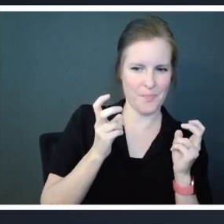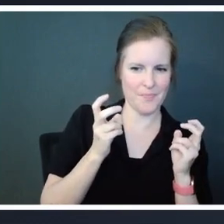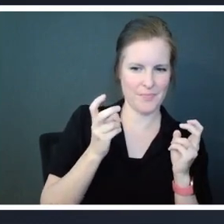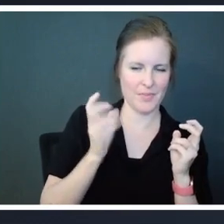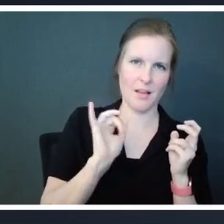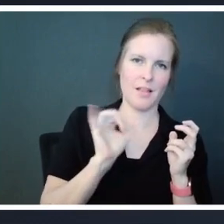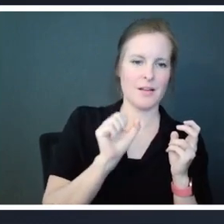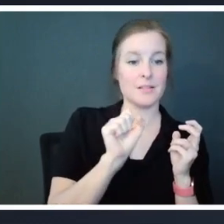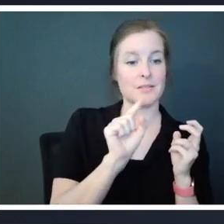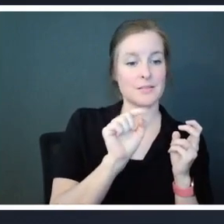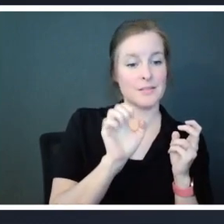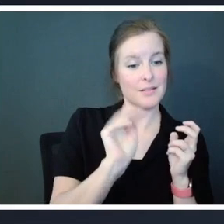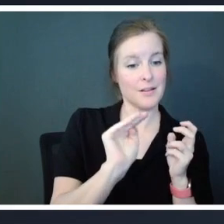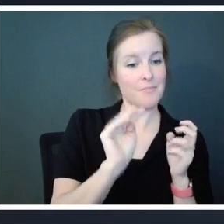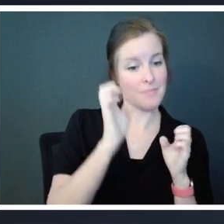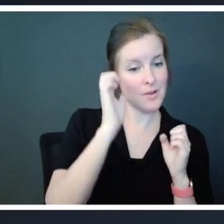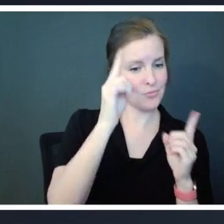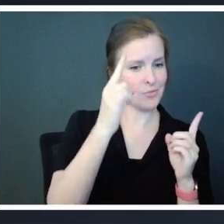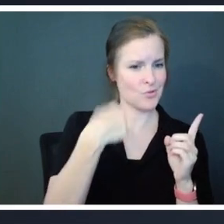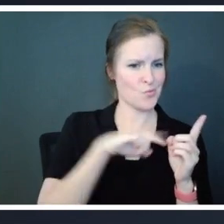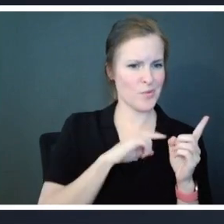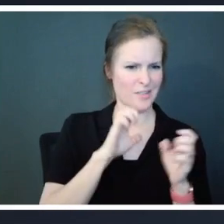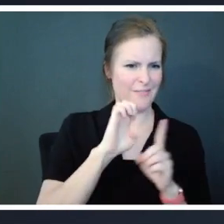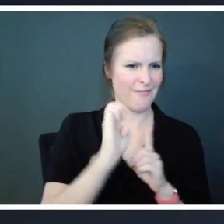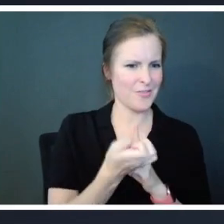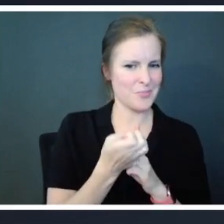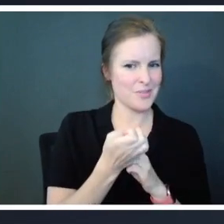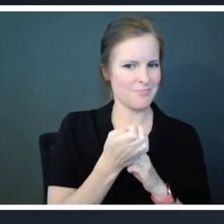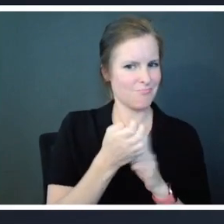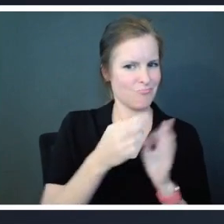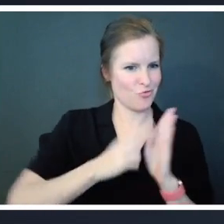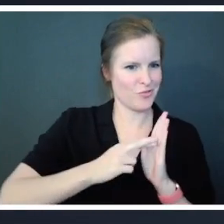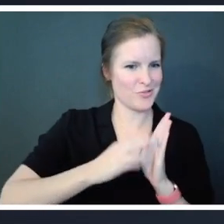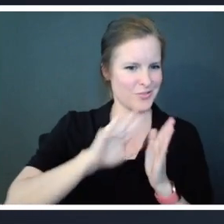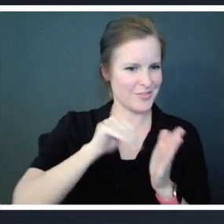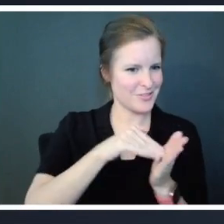Like we're an Environmental Research Center. We focus on STEM education. That is what we do. And